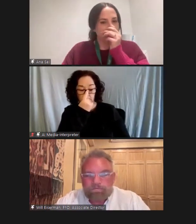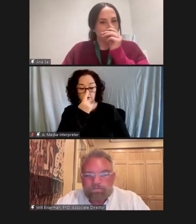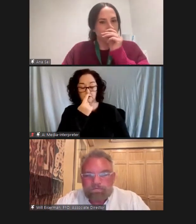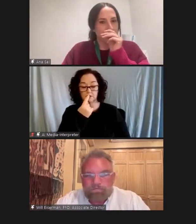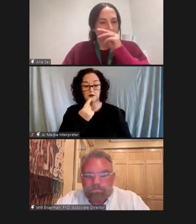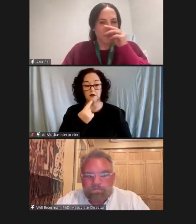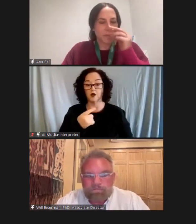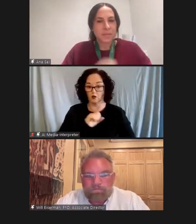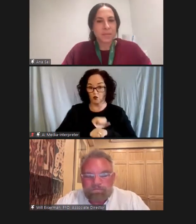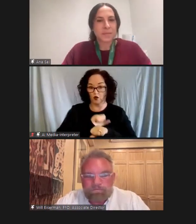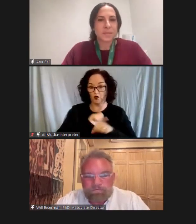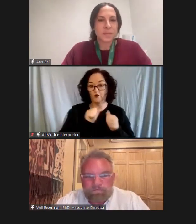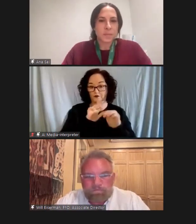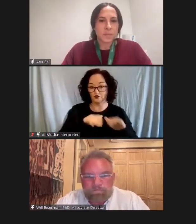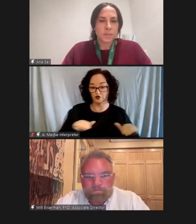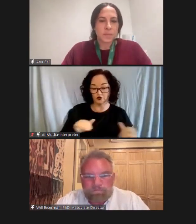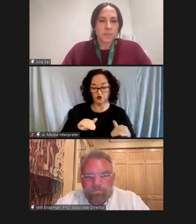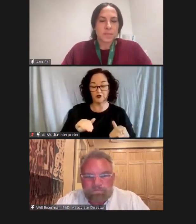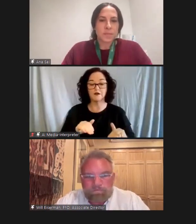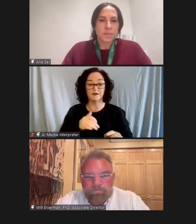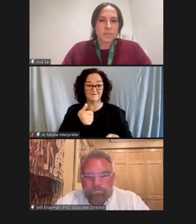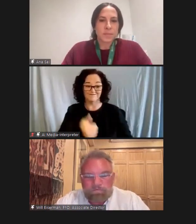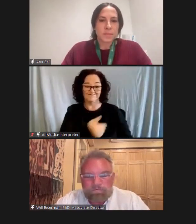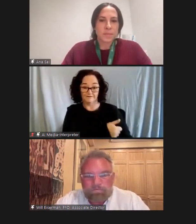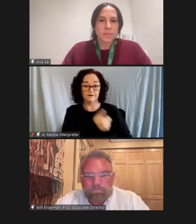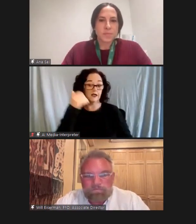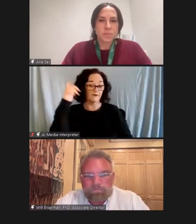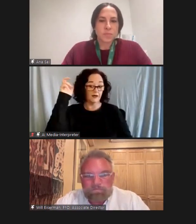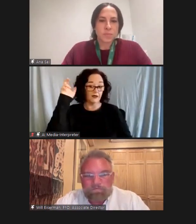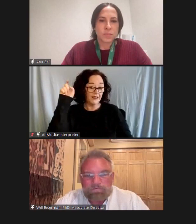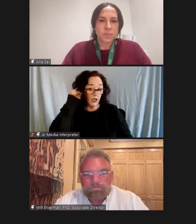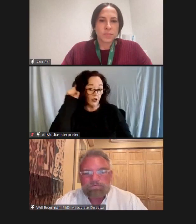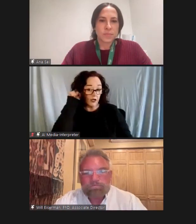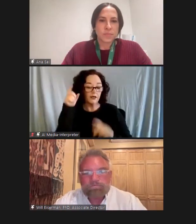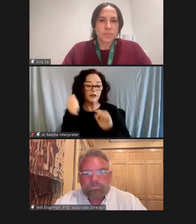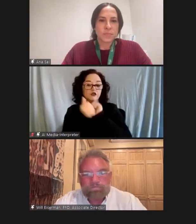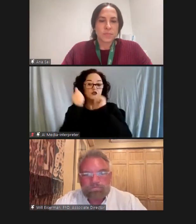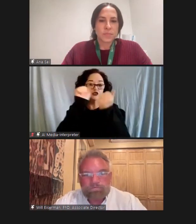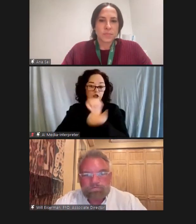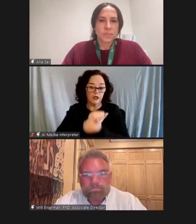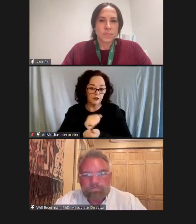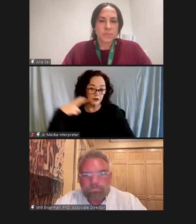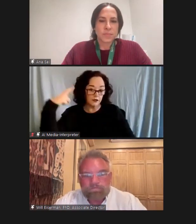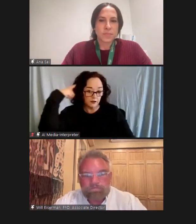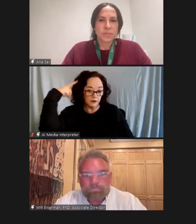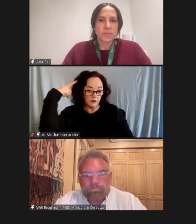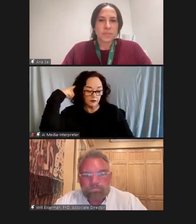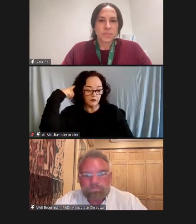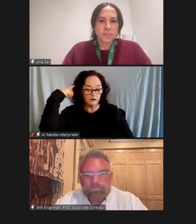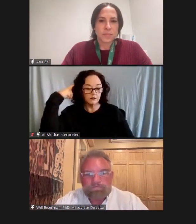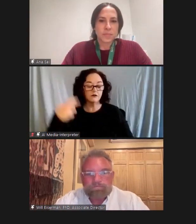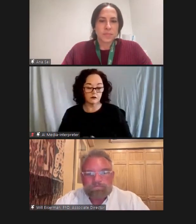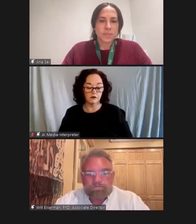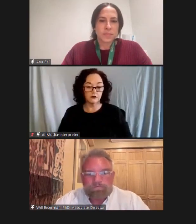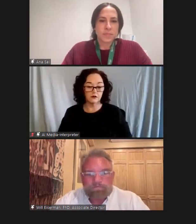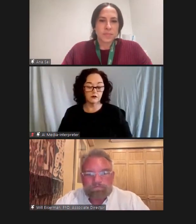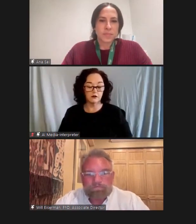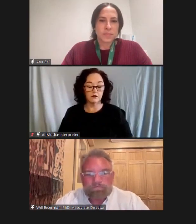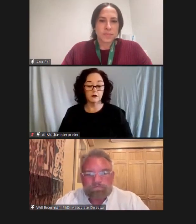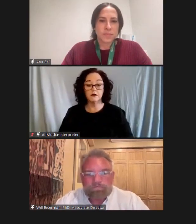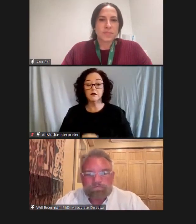aid and then go to using a colear